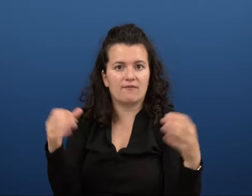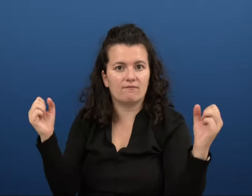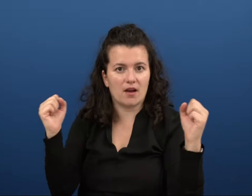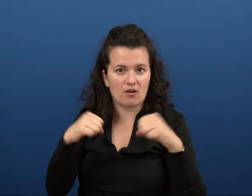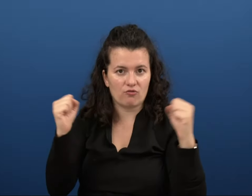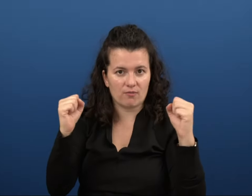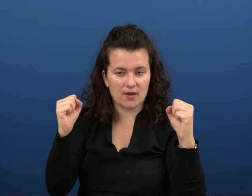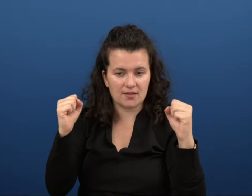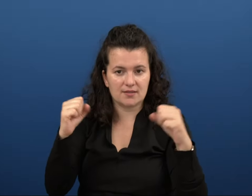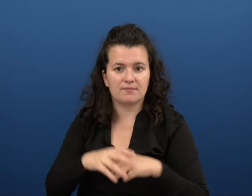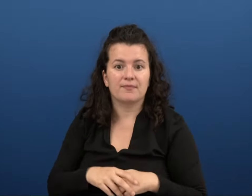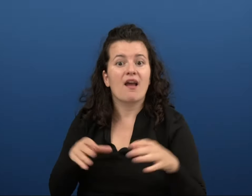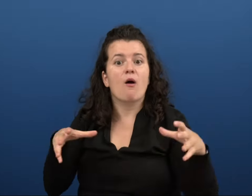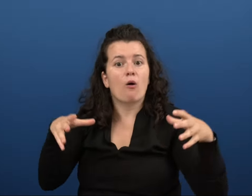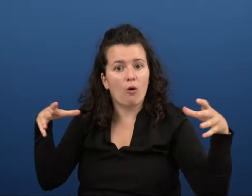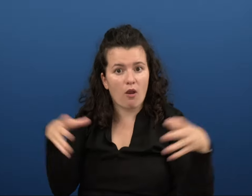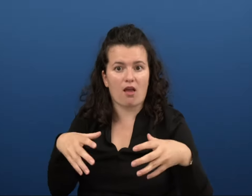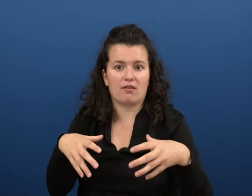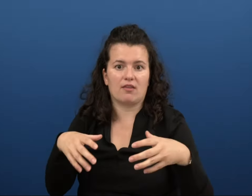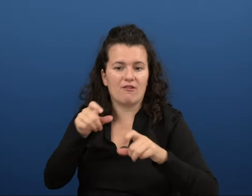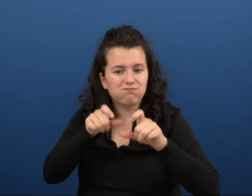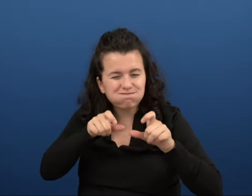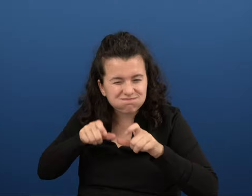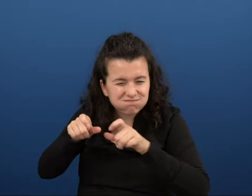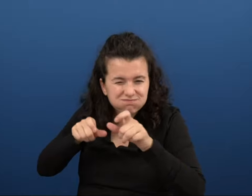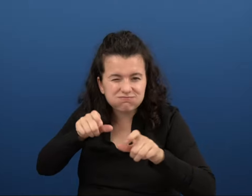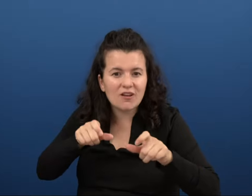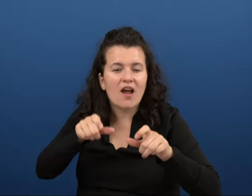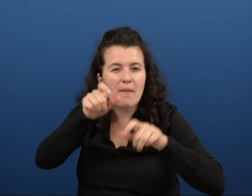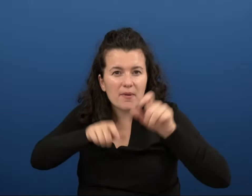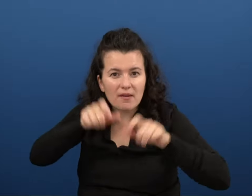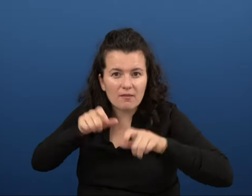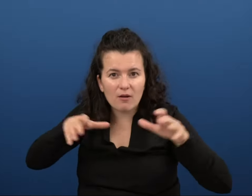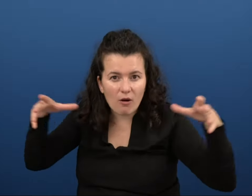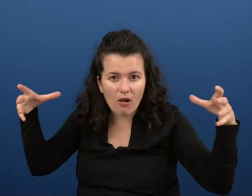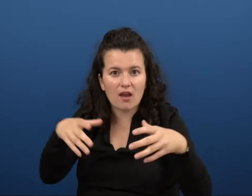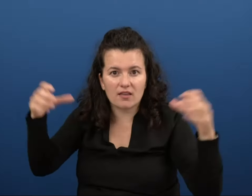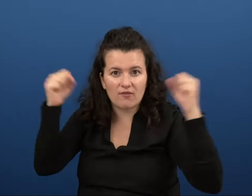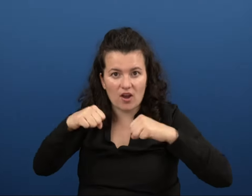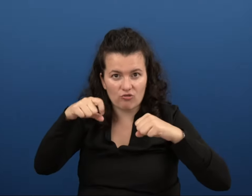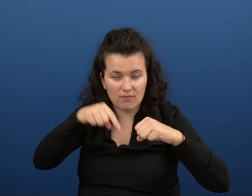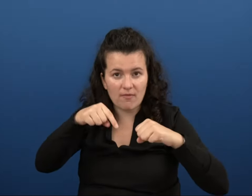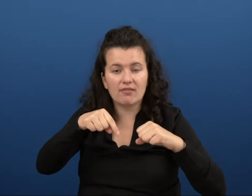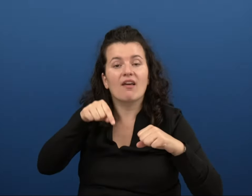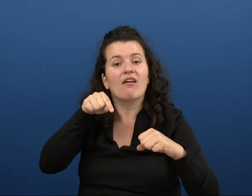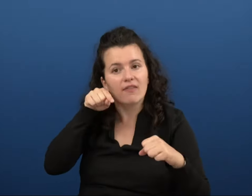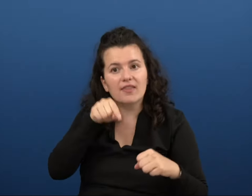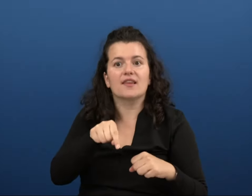16:34:12 Also, you know some kind of, you know, the rights that are very very specific